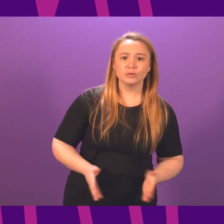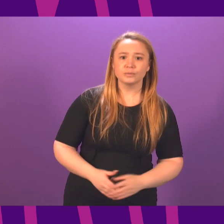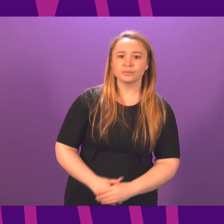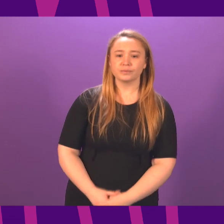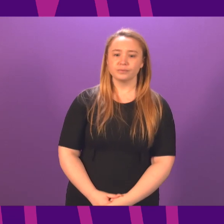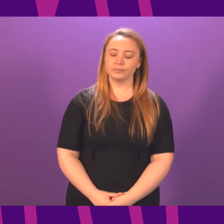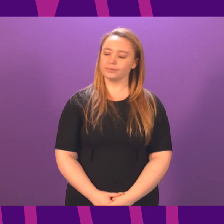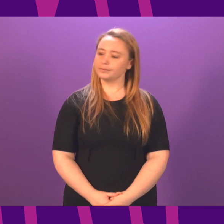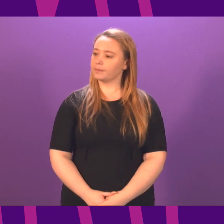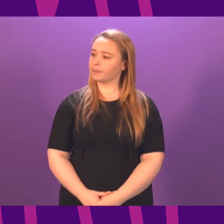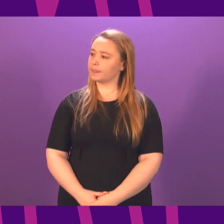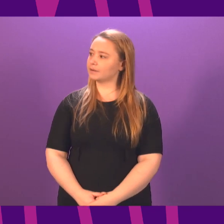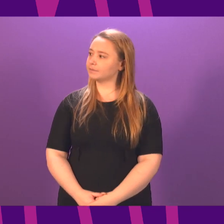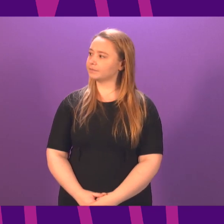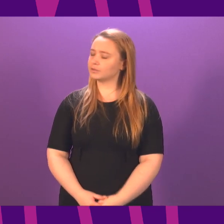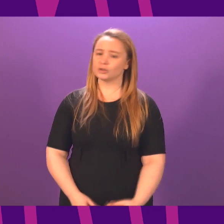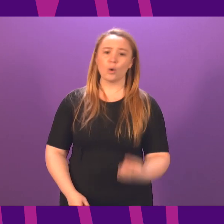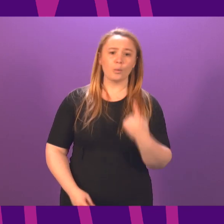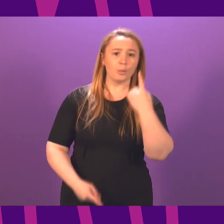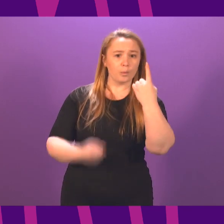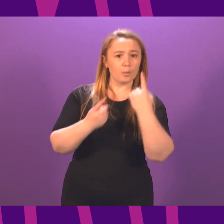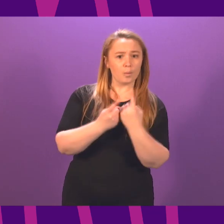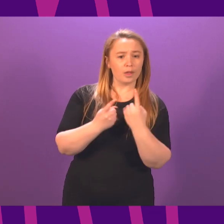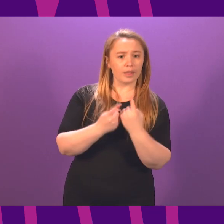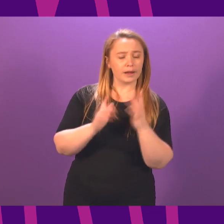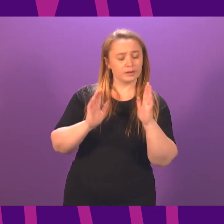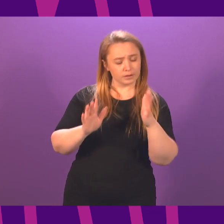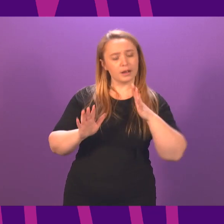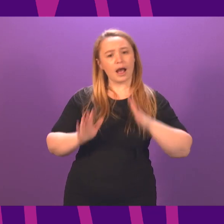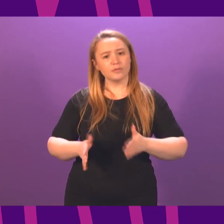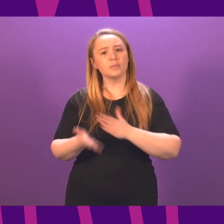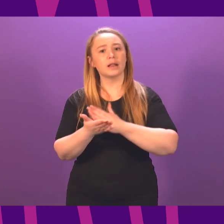Can we clear one thing up at the outset? Just because I disagree with Willie Rennie,